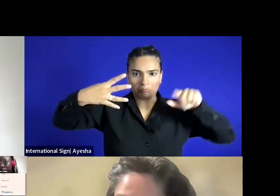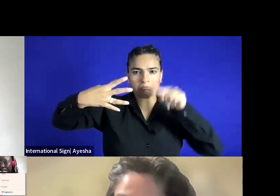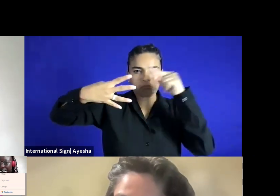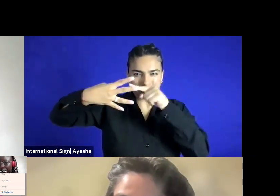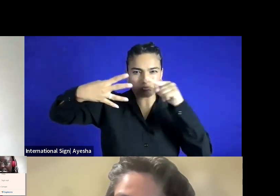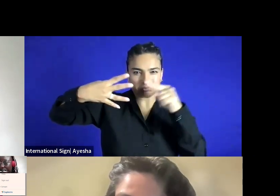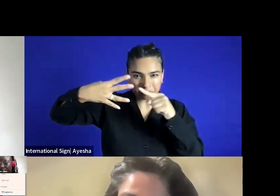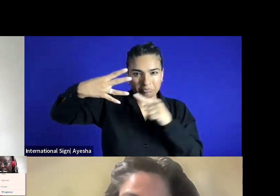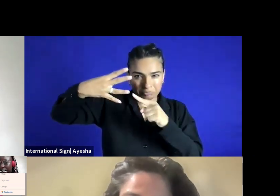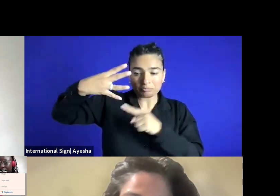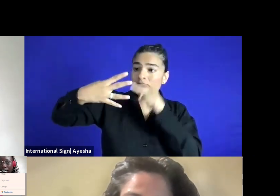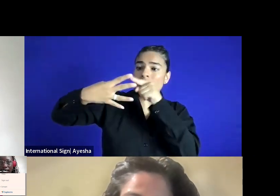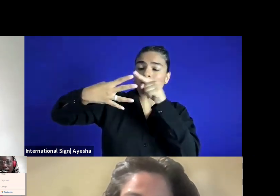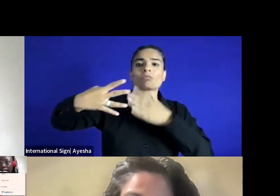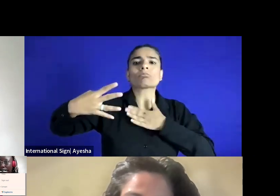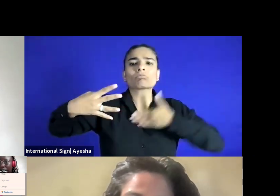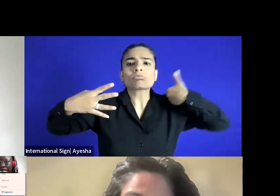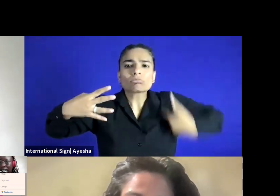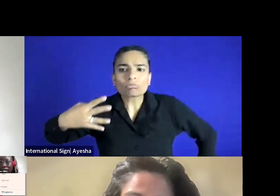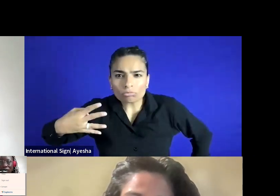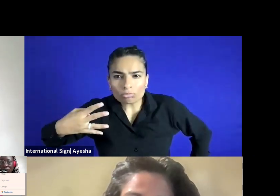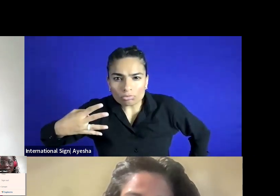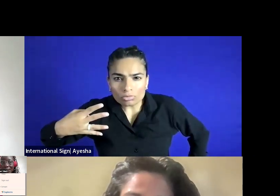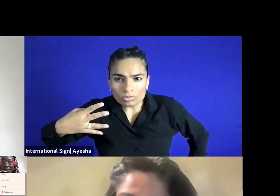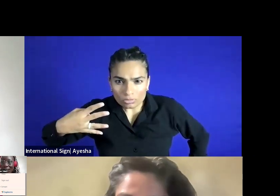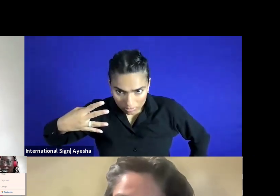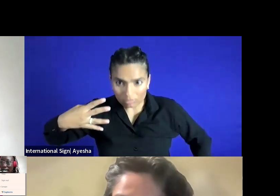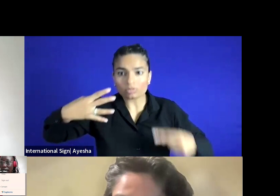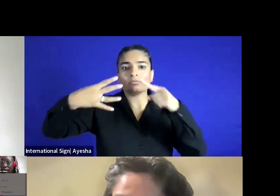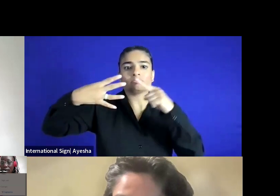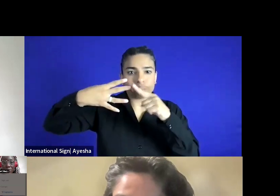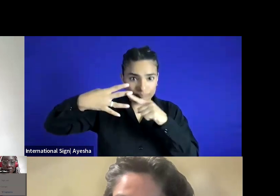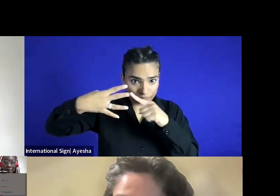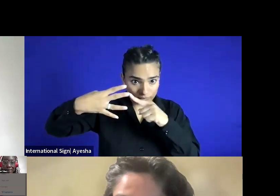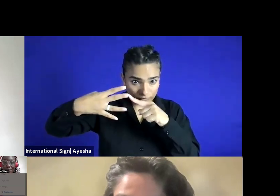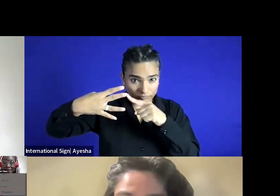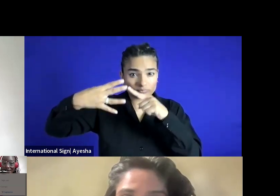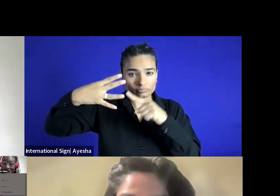So because you have our building up our profile it will be click on the update profile.